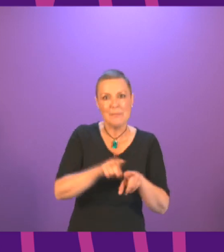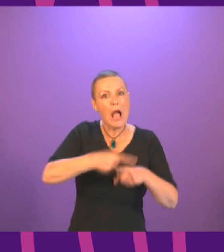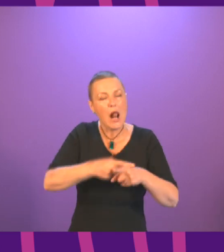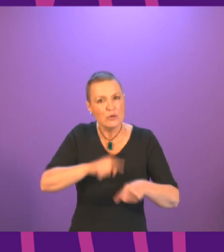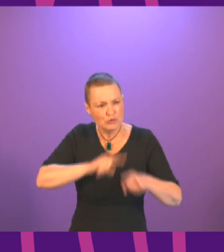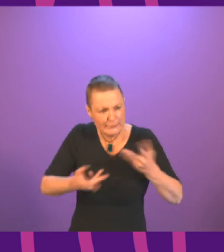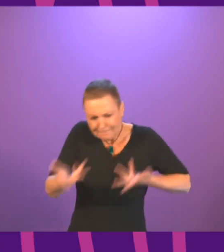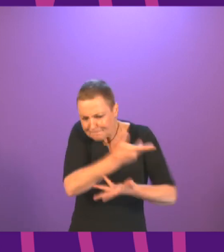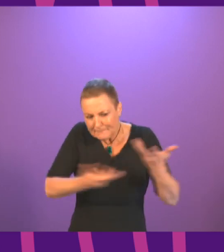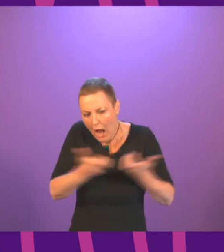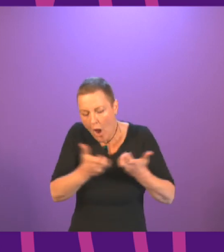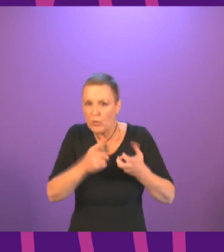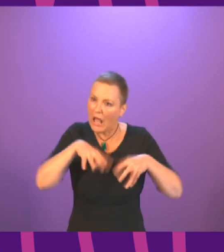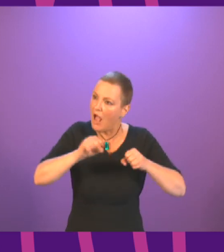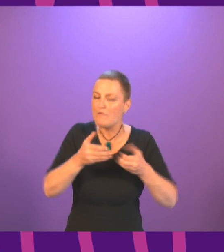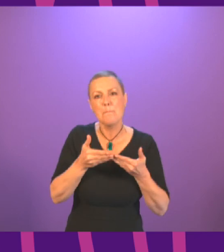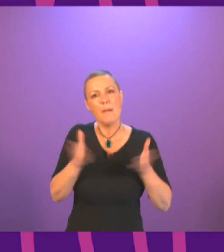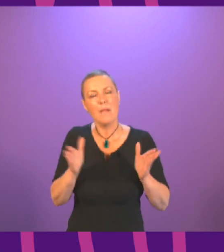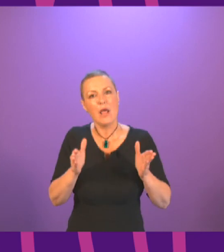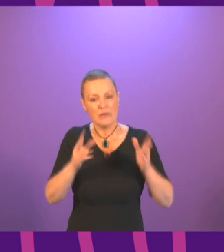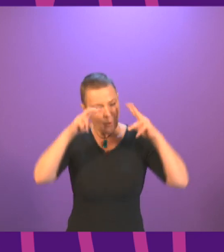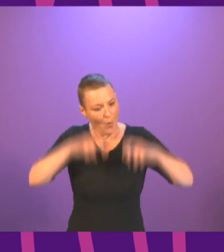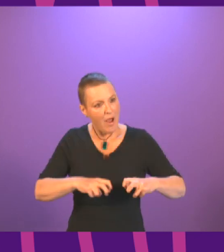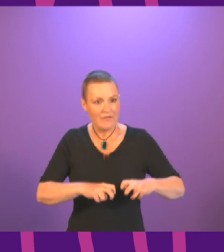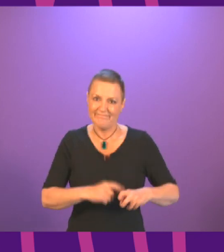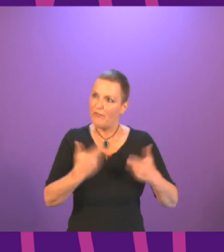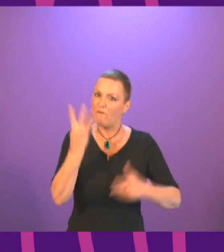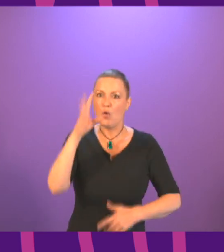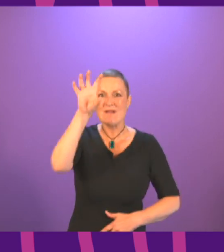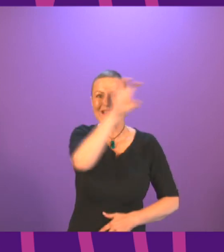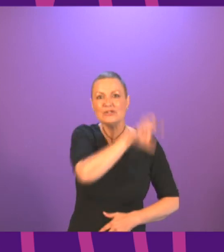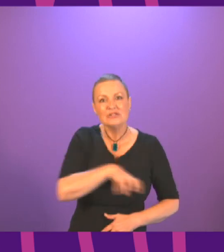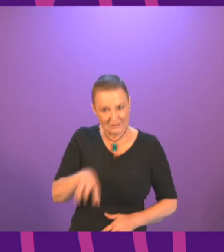four-nation basis. Next week, the health secretary will also invite Opposition spokespeople to